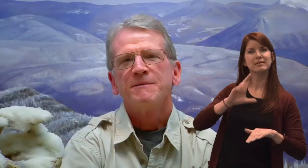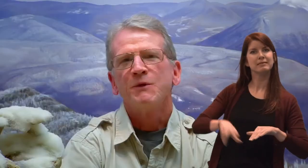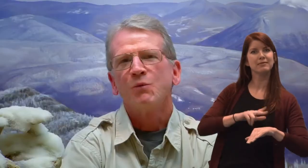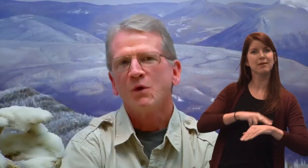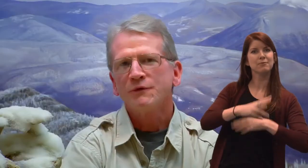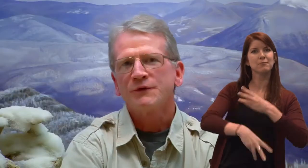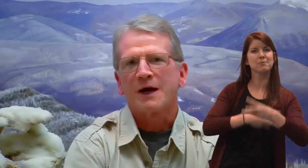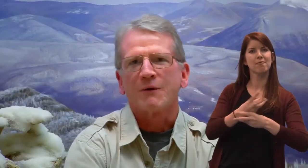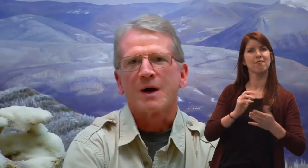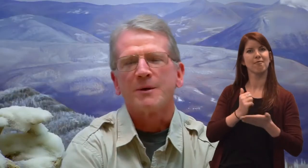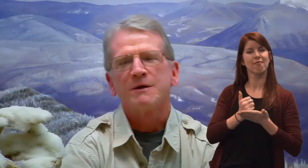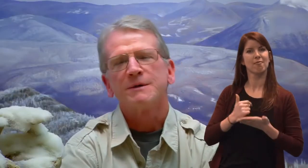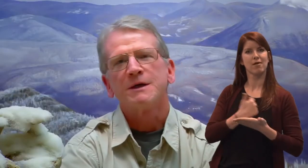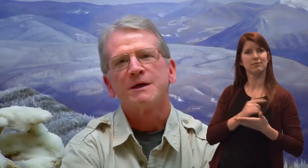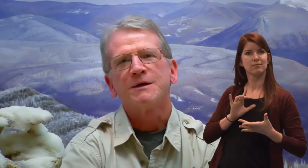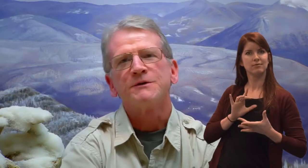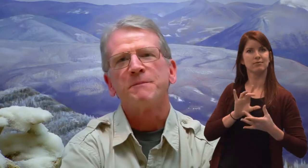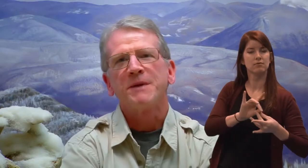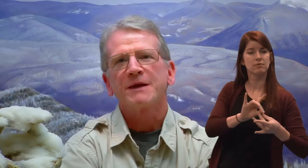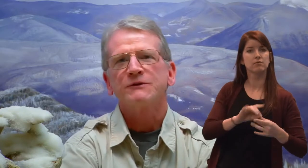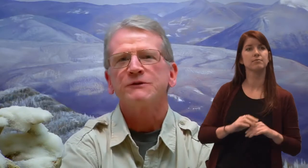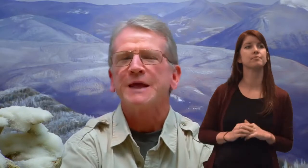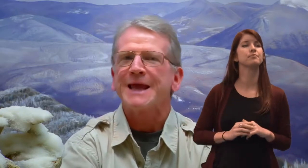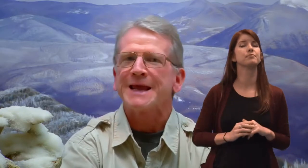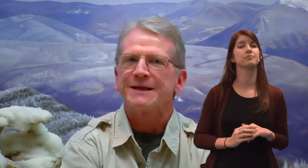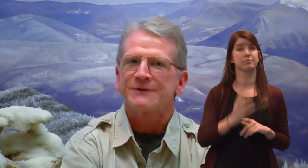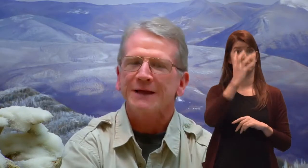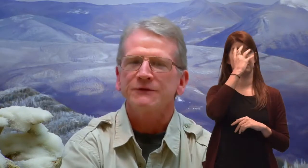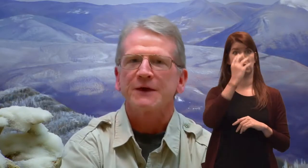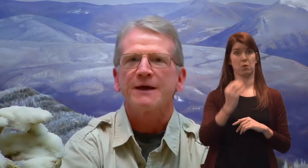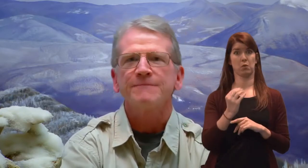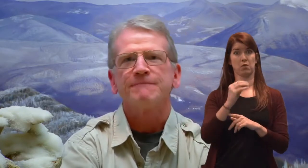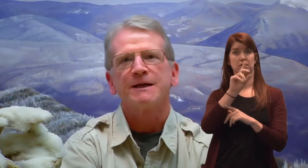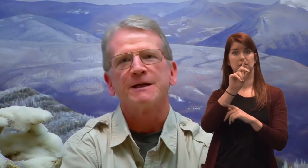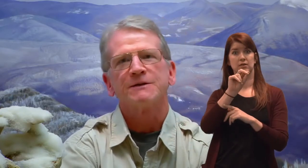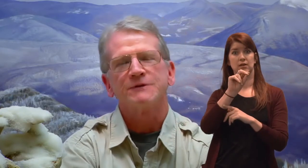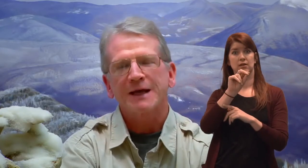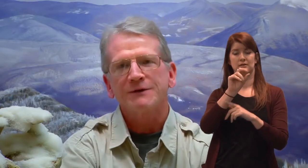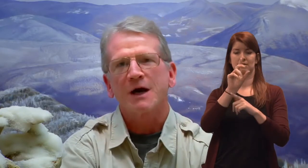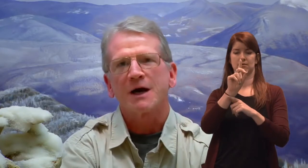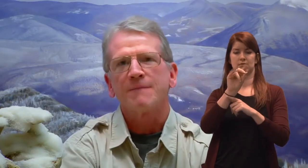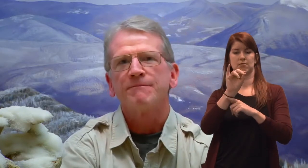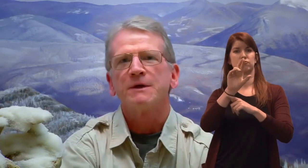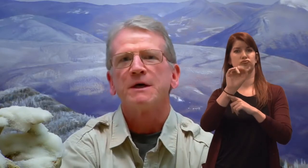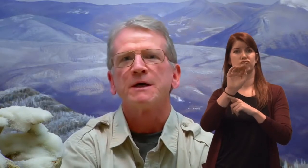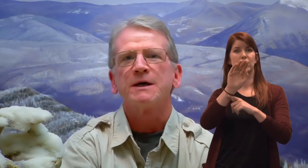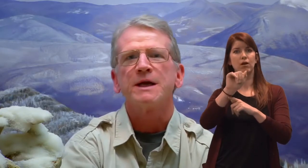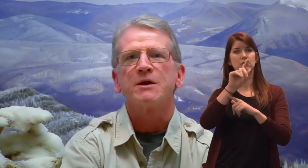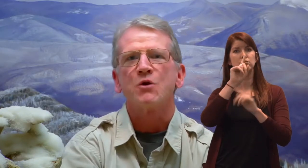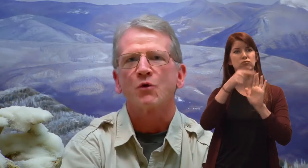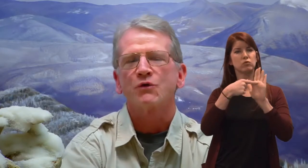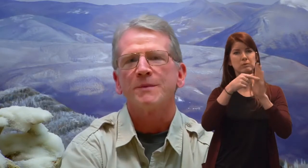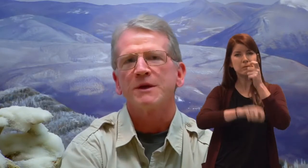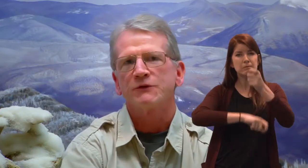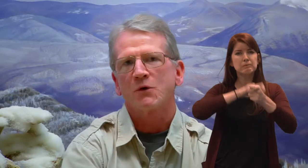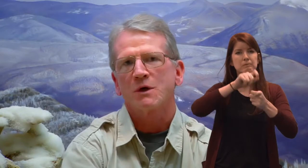The wolf diorama depicts an exact site, in an exact time, in northern Minnesota